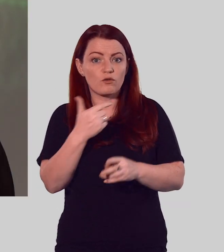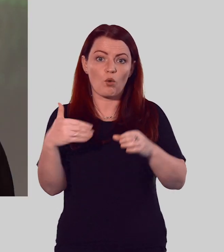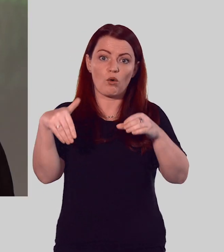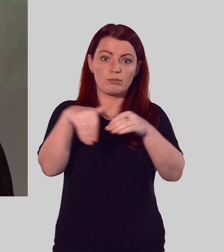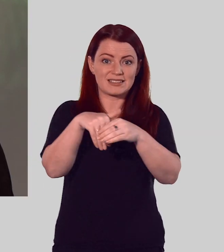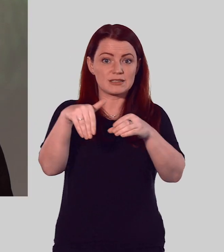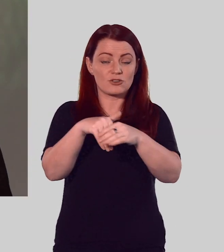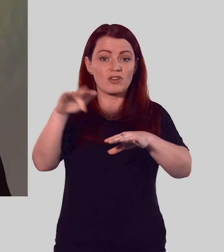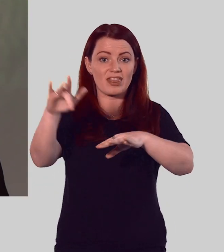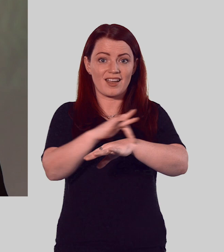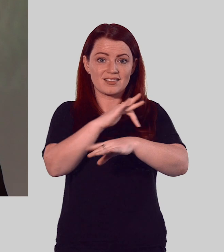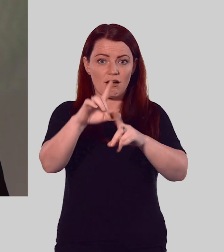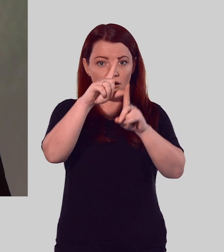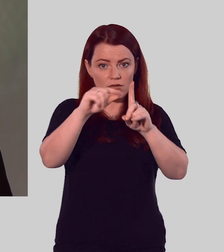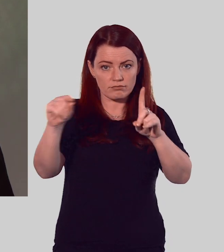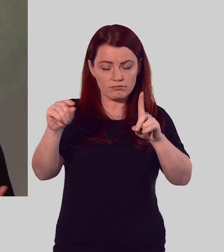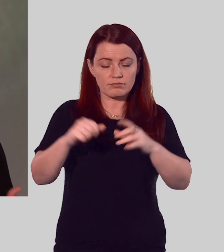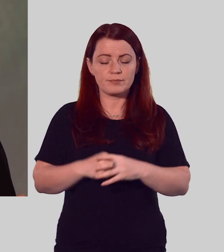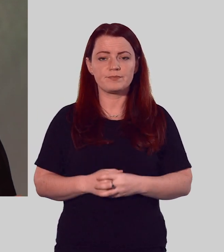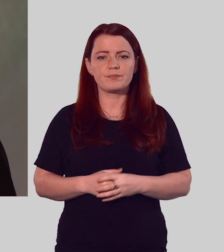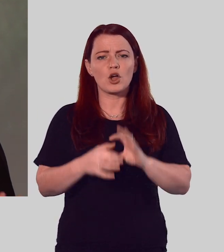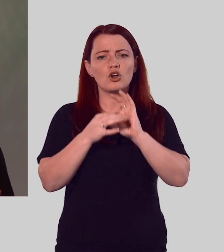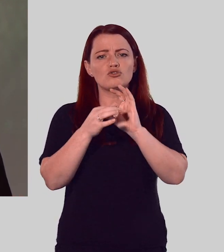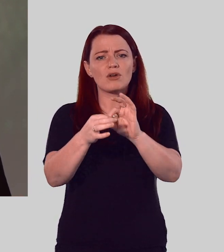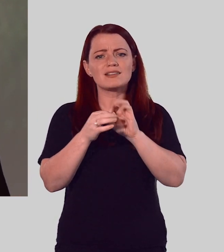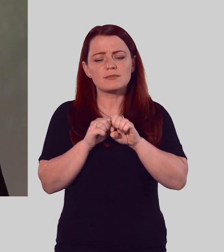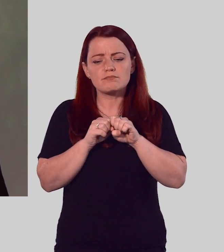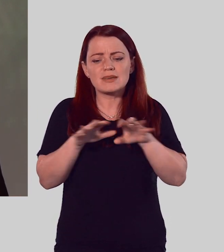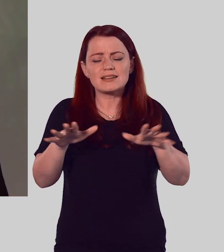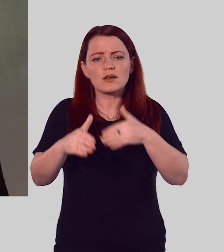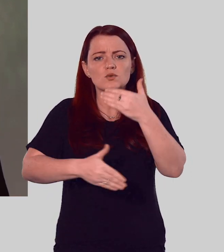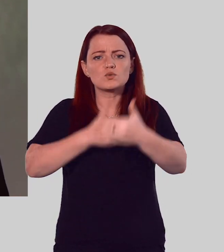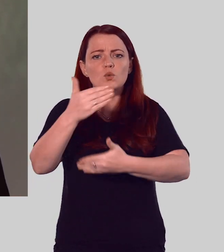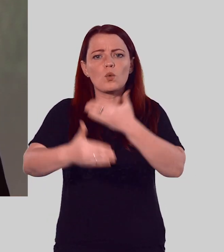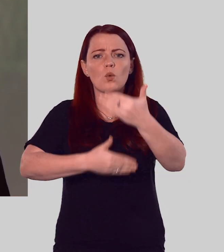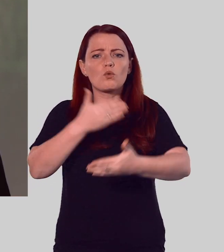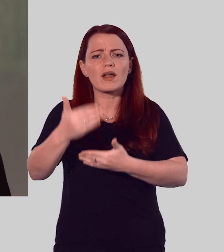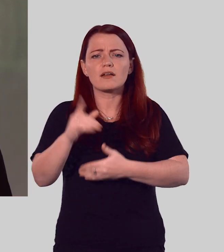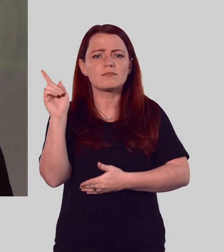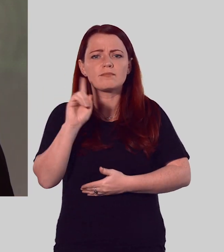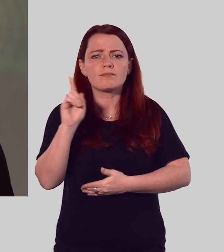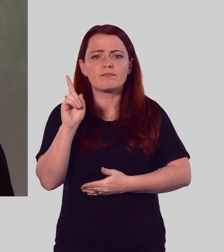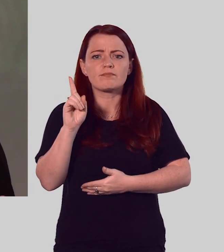A transmedia story is a story told through a variety of media which is often